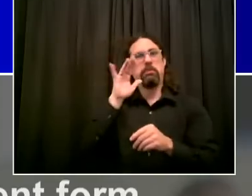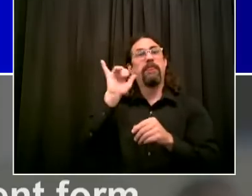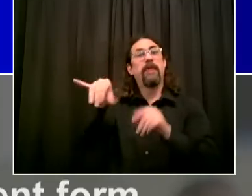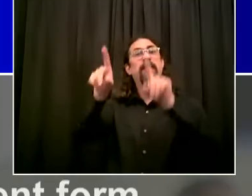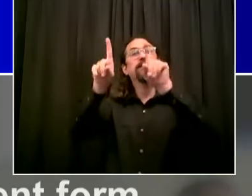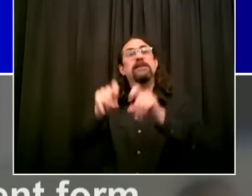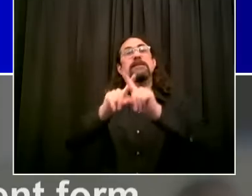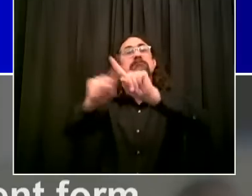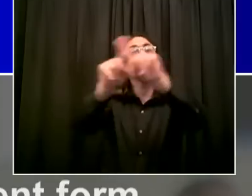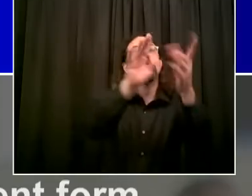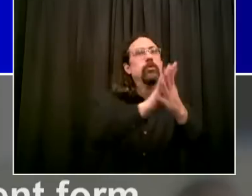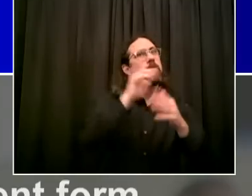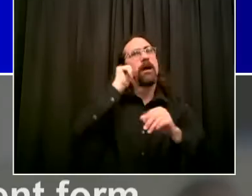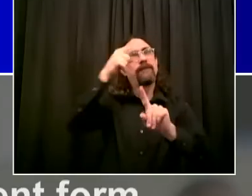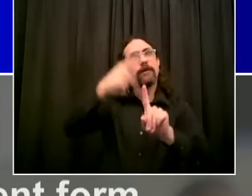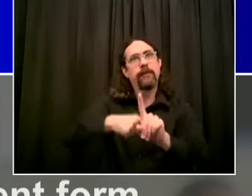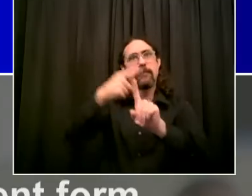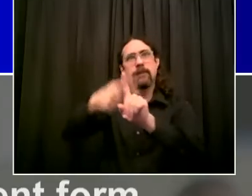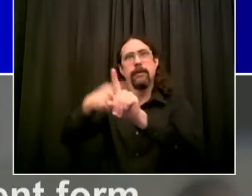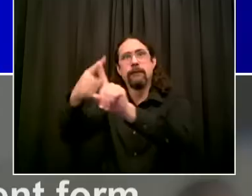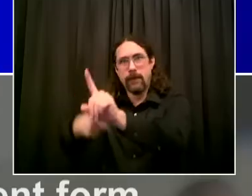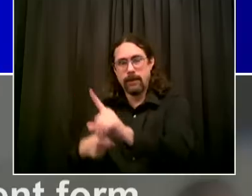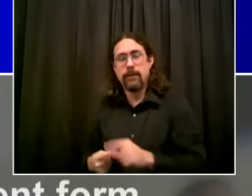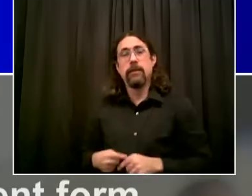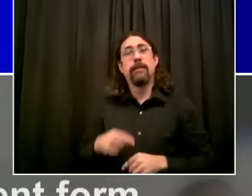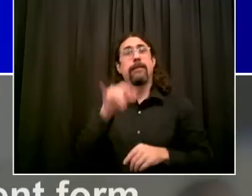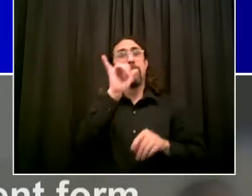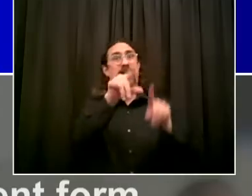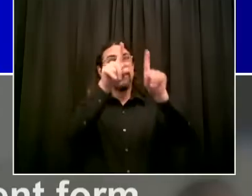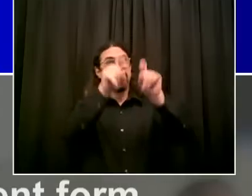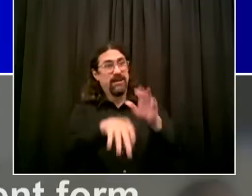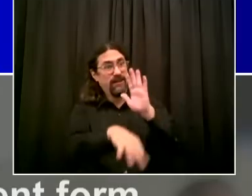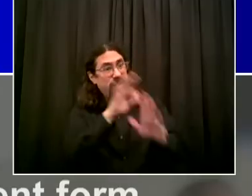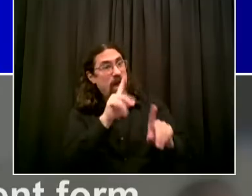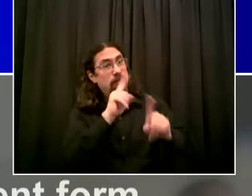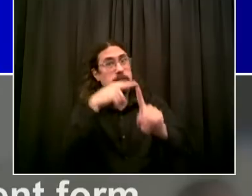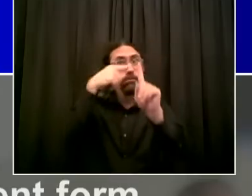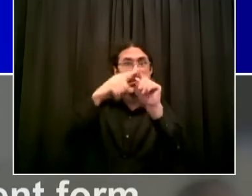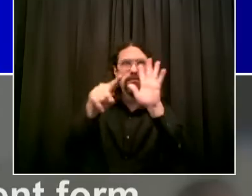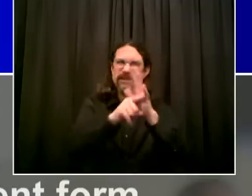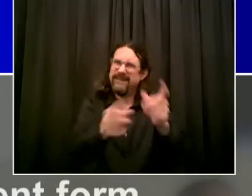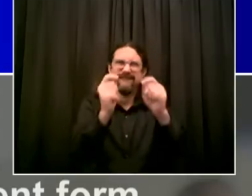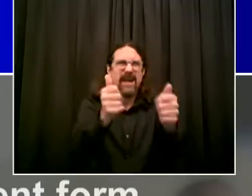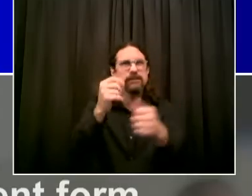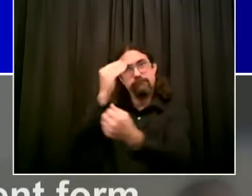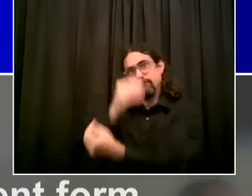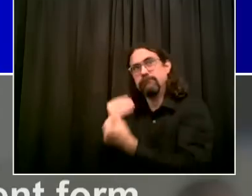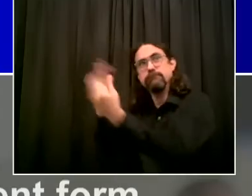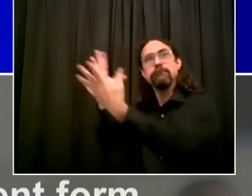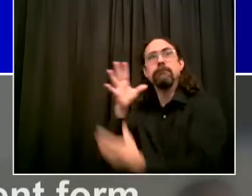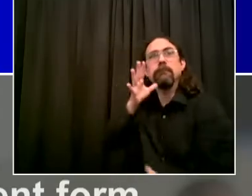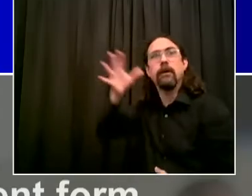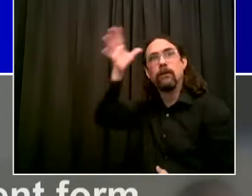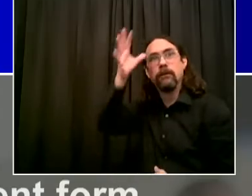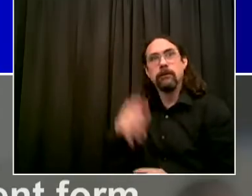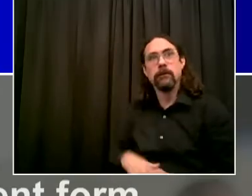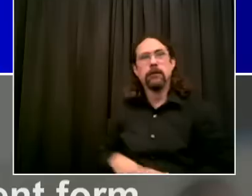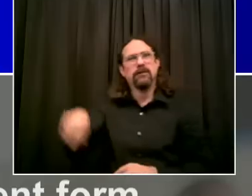THE SCHOOL AND NEAR THE SCHOOL. THE RESULTS WILL BE SENT HOME TO YOU SO YOU WILL KNOW ANYTTMEI YOUR CHILD HAS